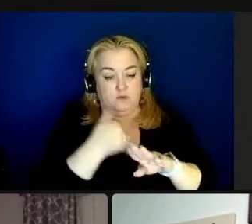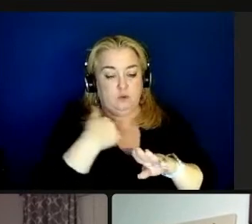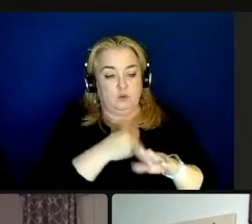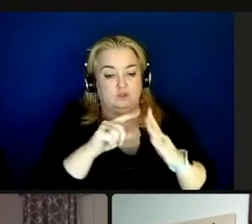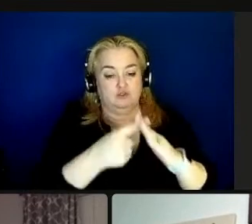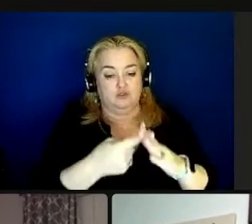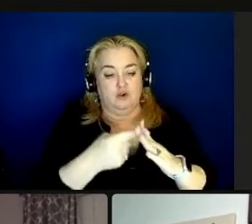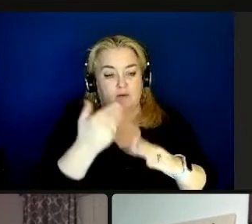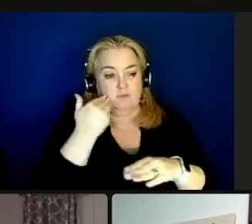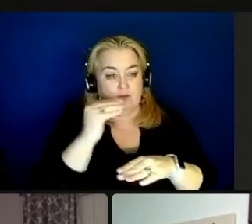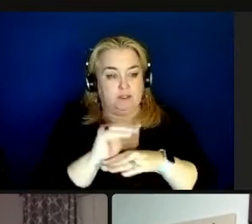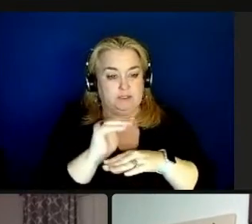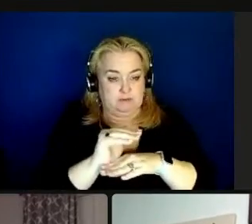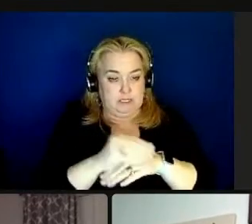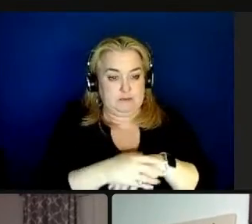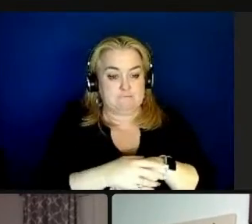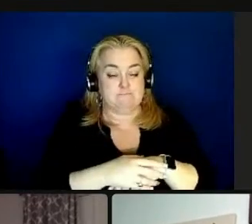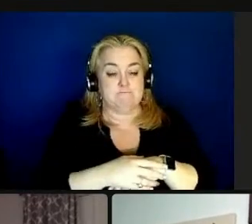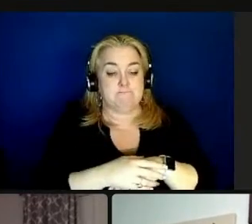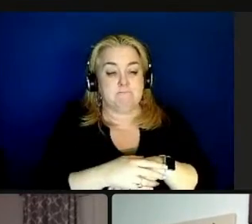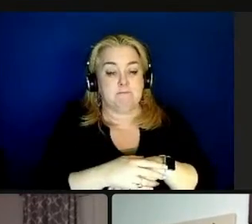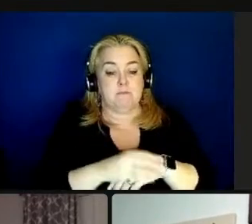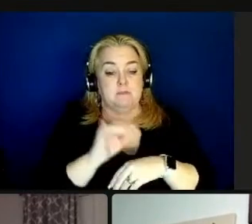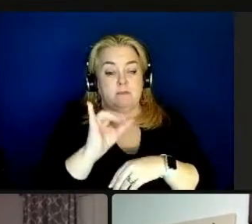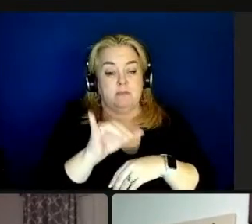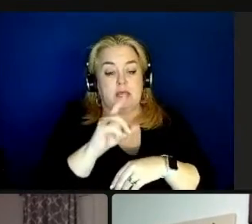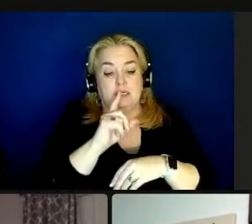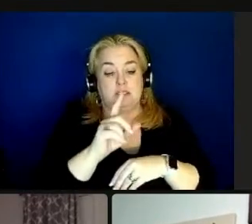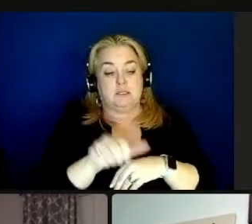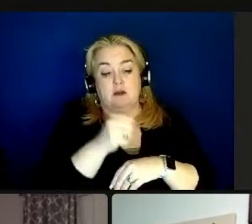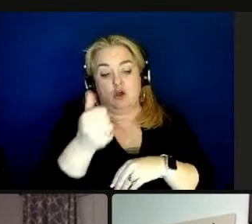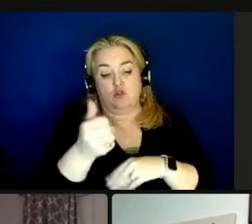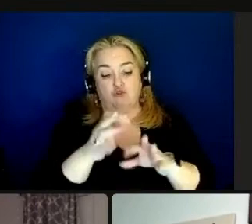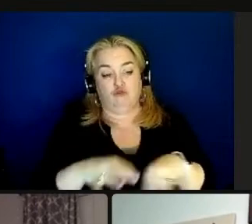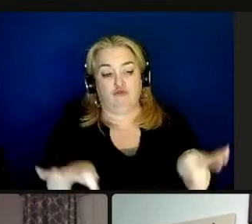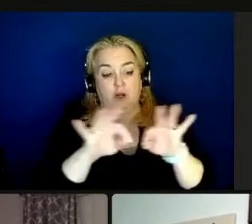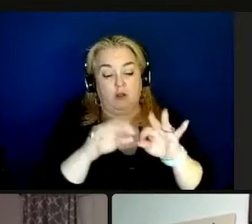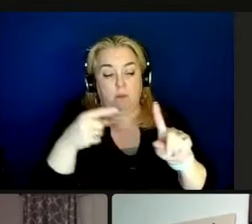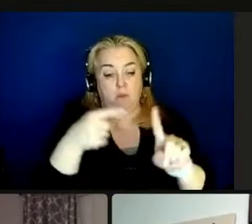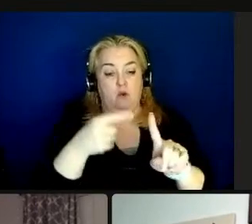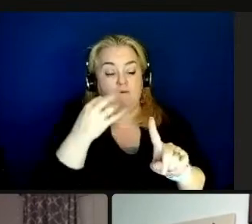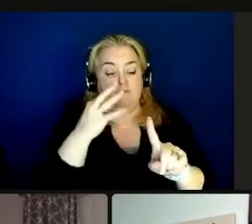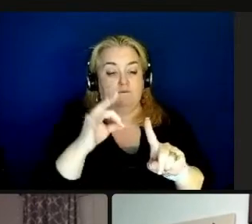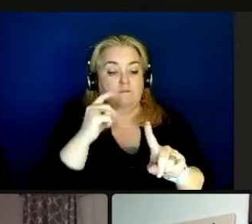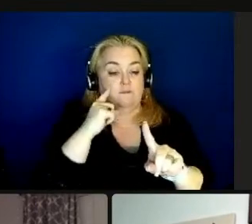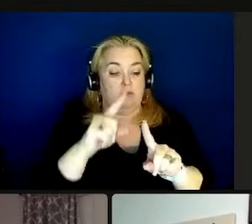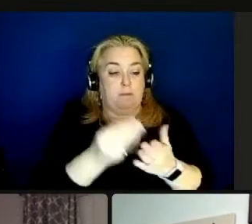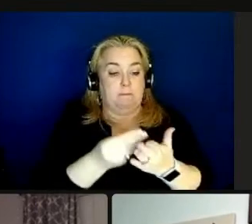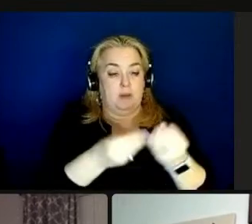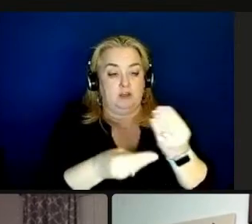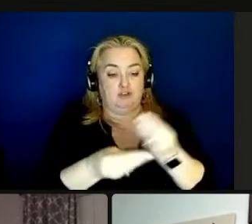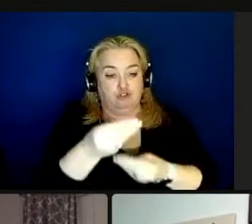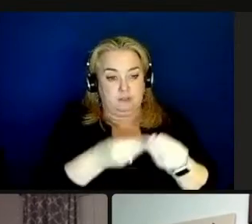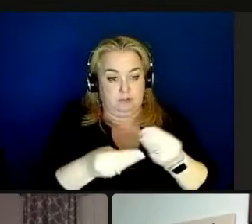JUST A COUPLE OF BRIEF OBSERVATIONS OR A FEW BRIEF